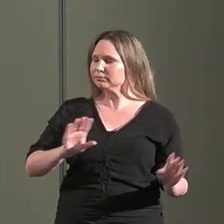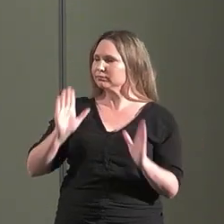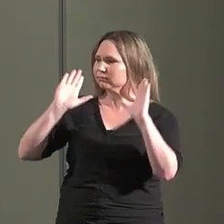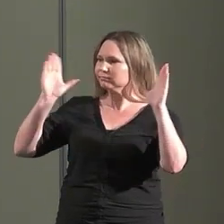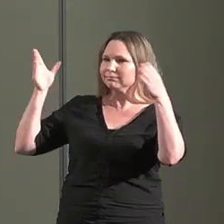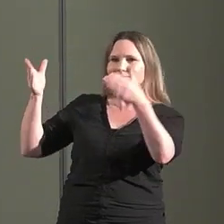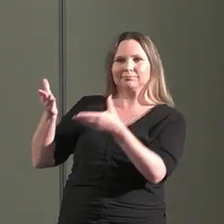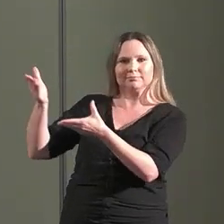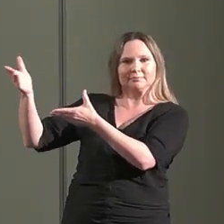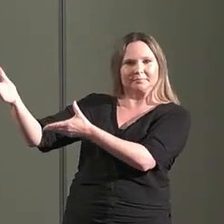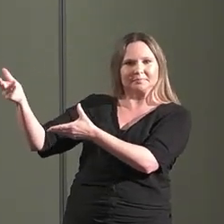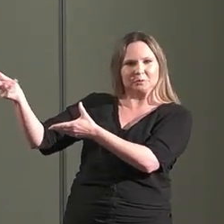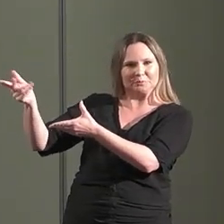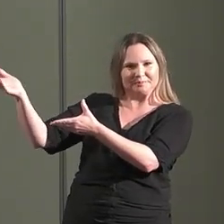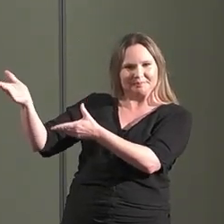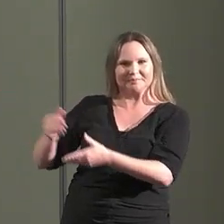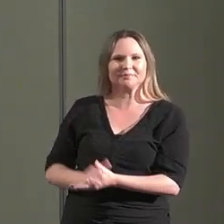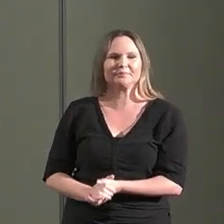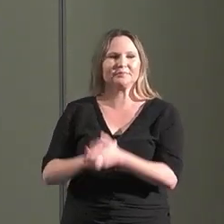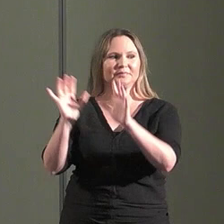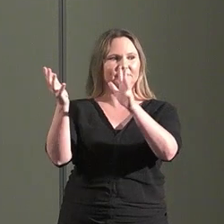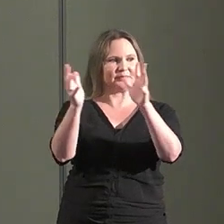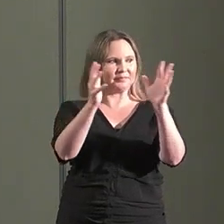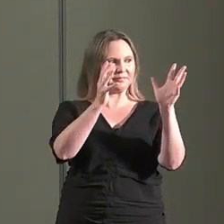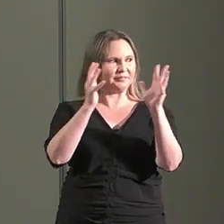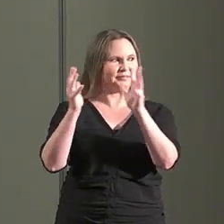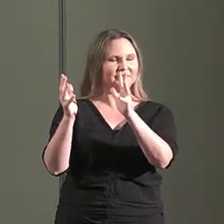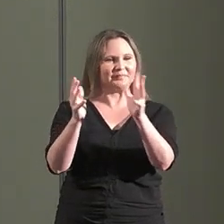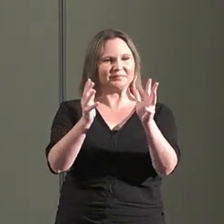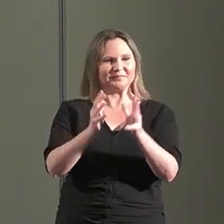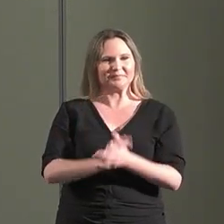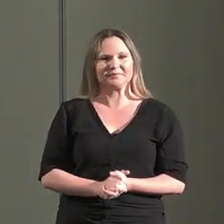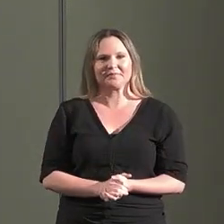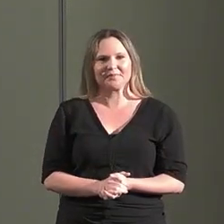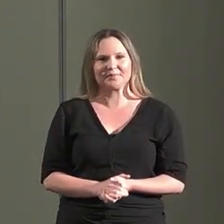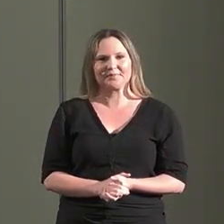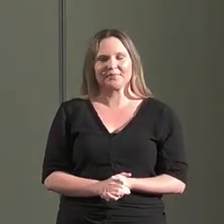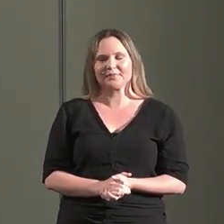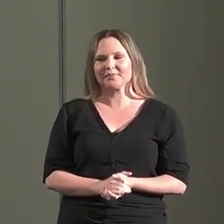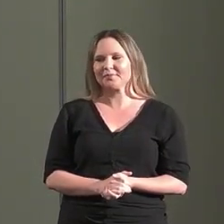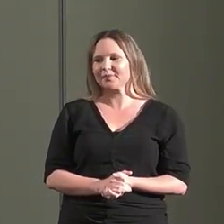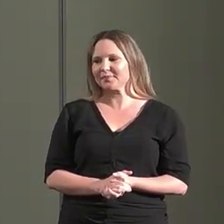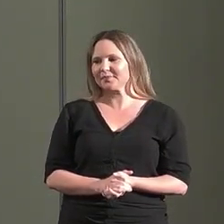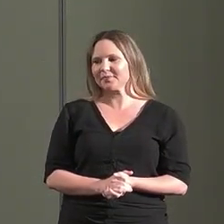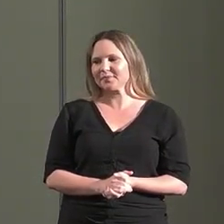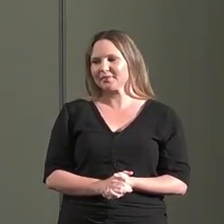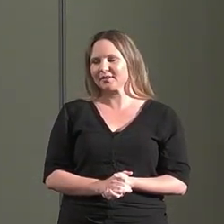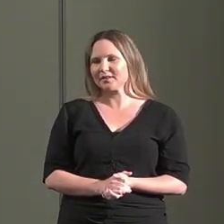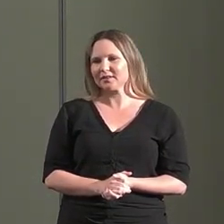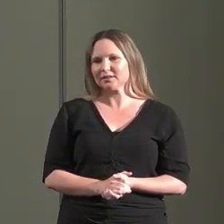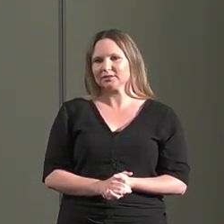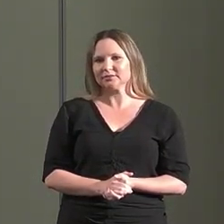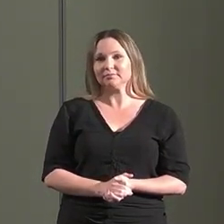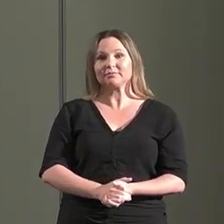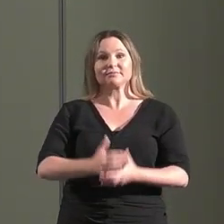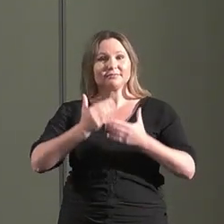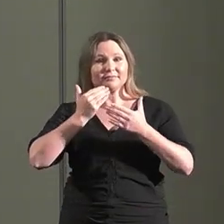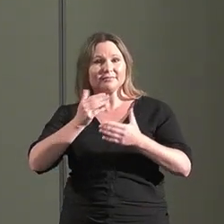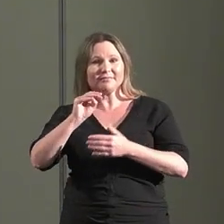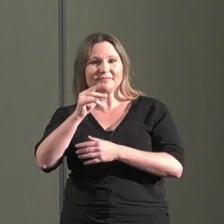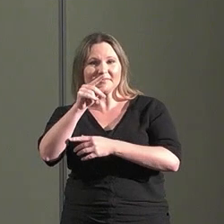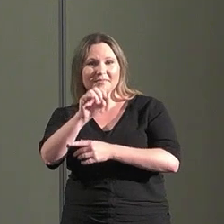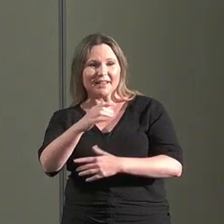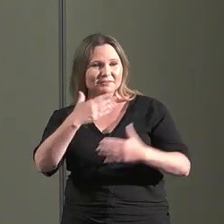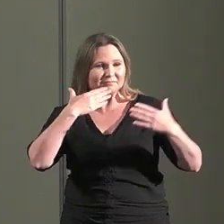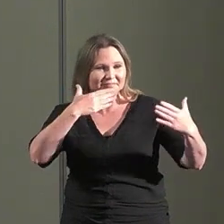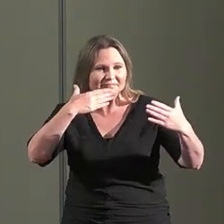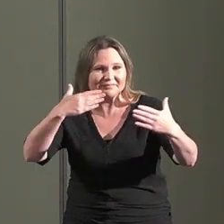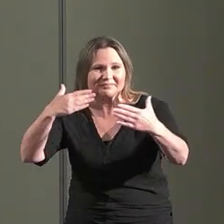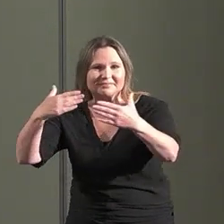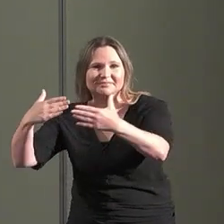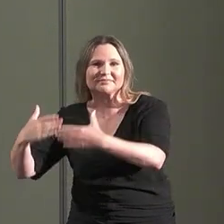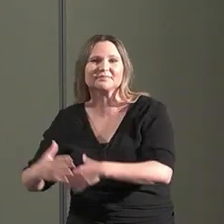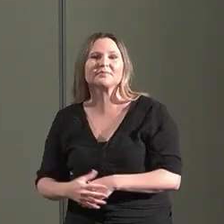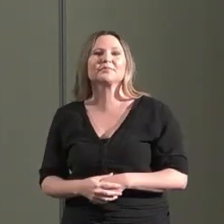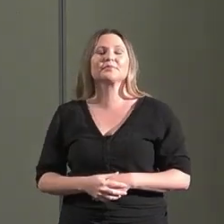Thank you, Mike.